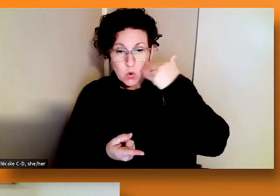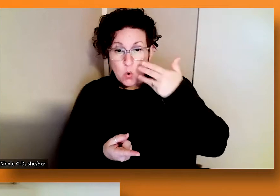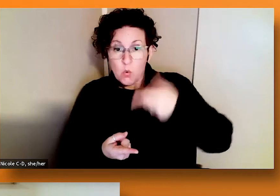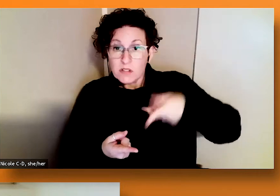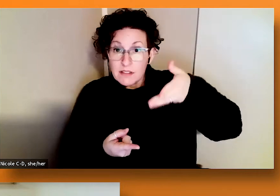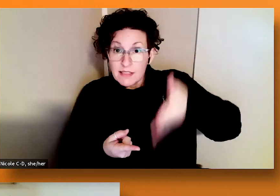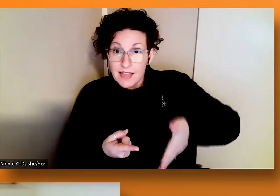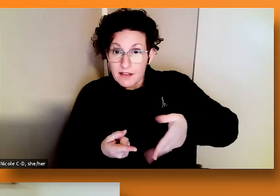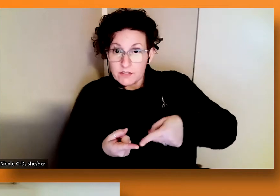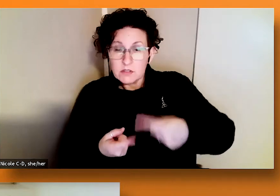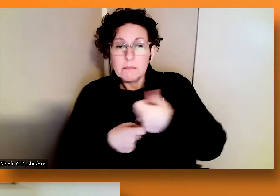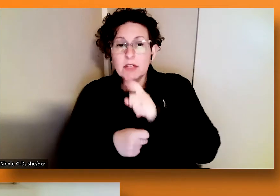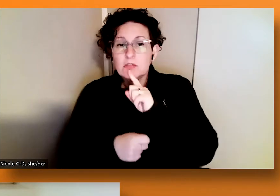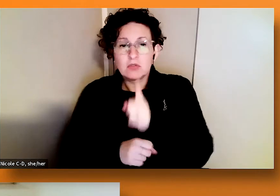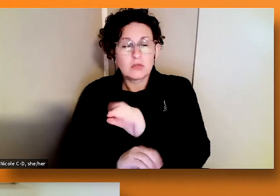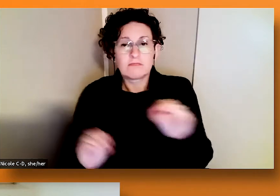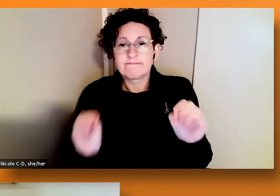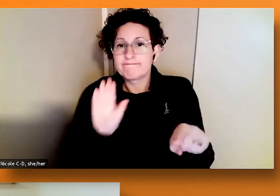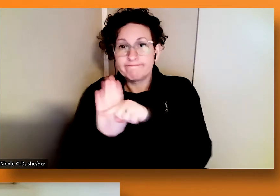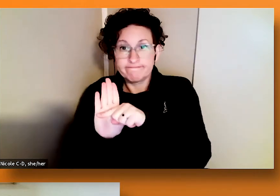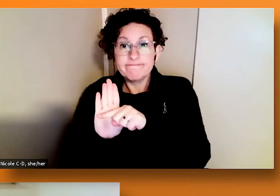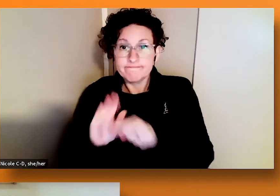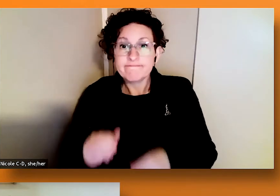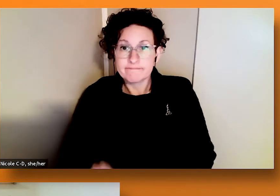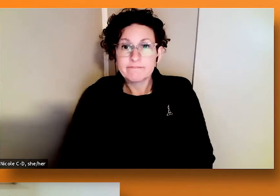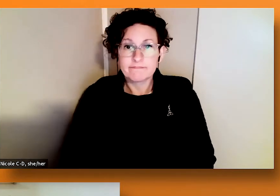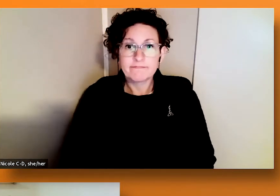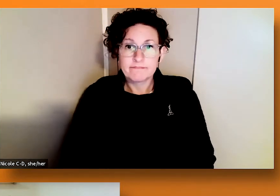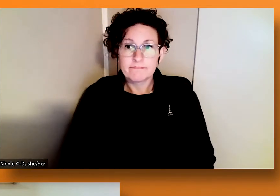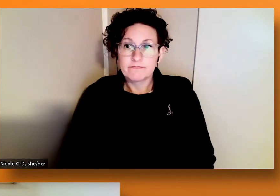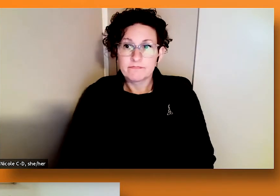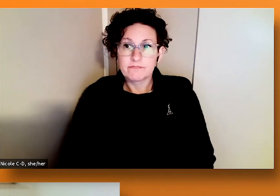throughout the life of the project.